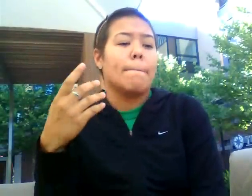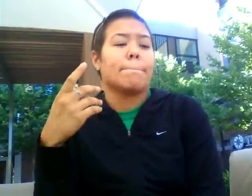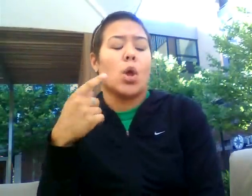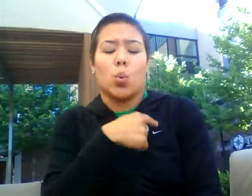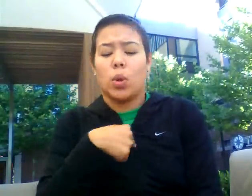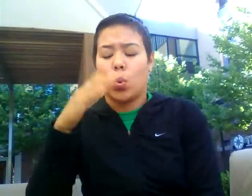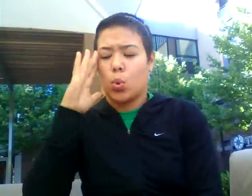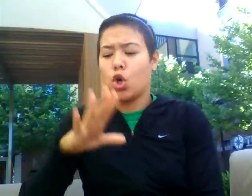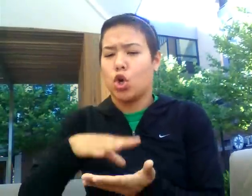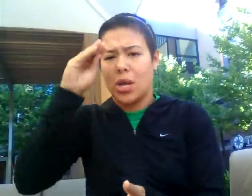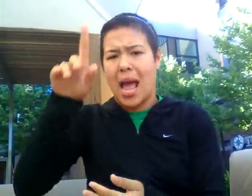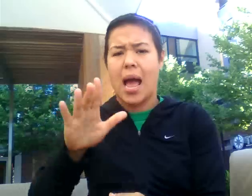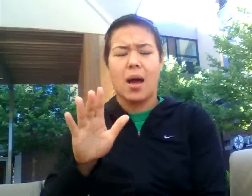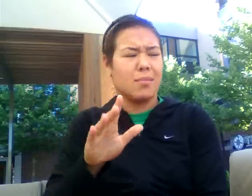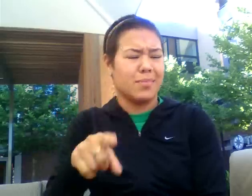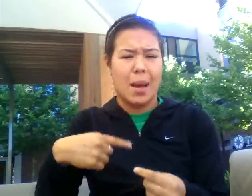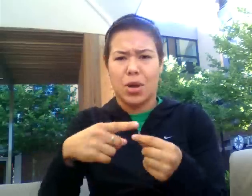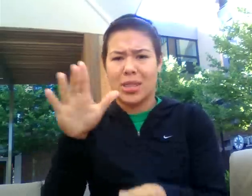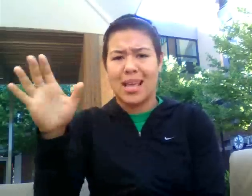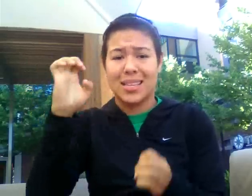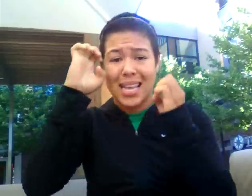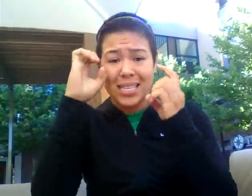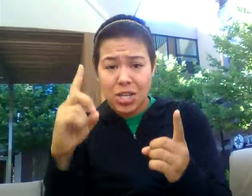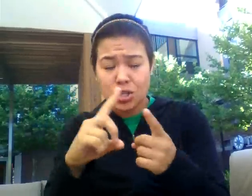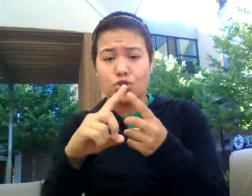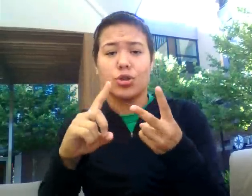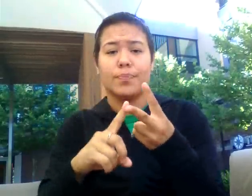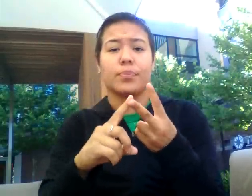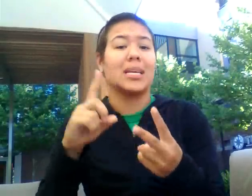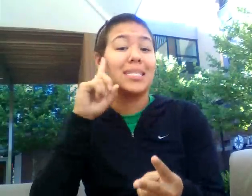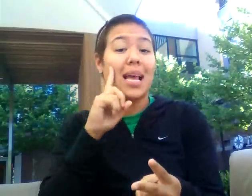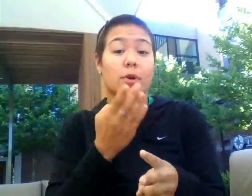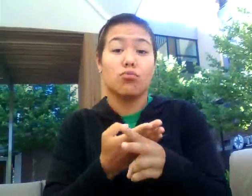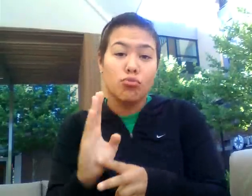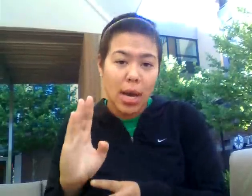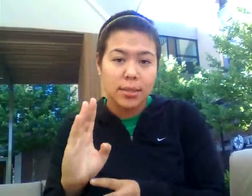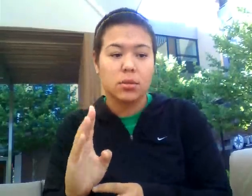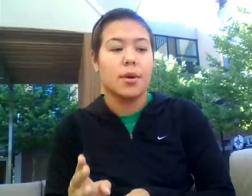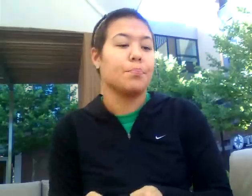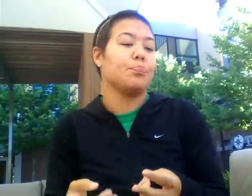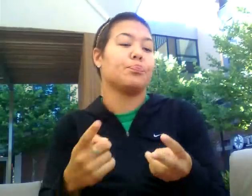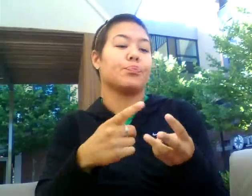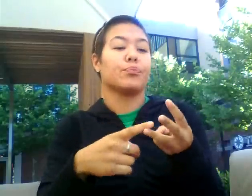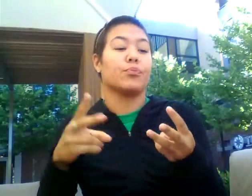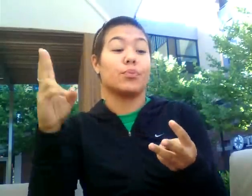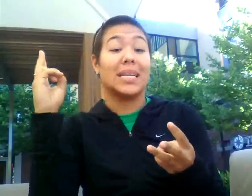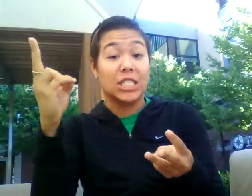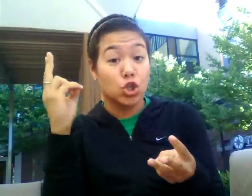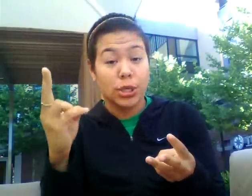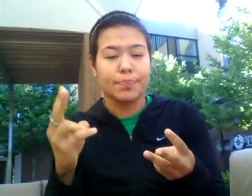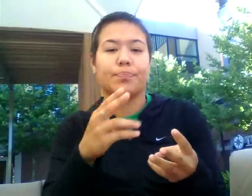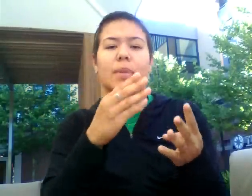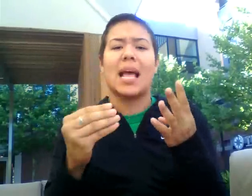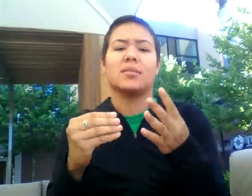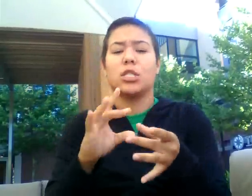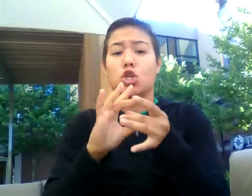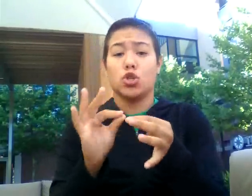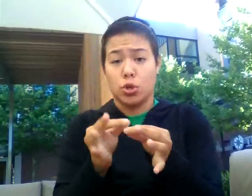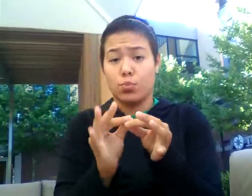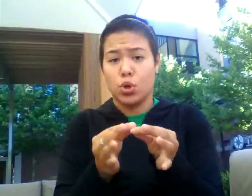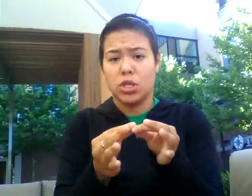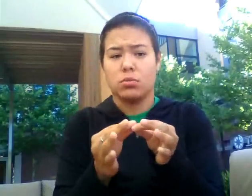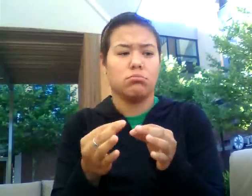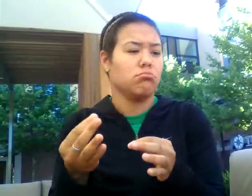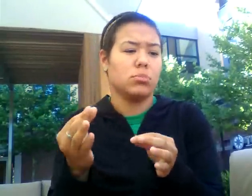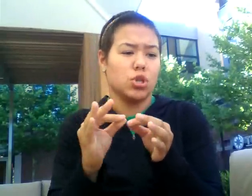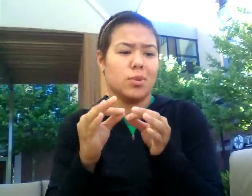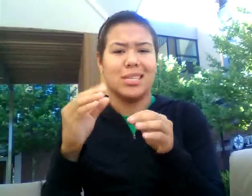We'll learn about their education, deaf rights, interpreting issues, & history.